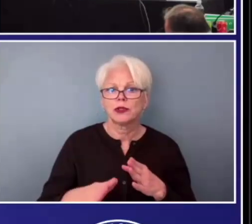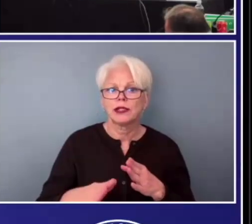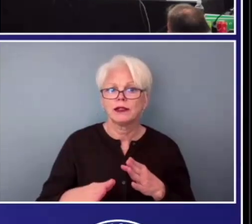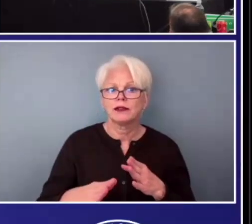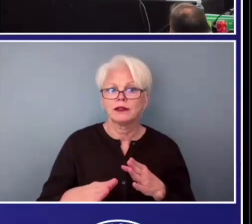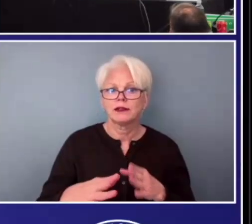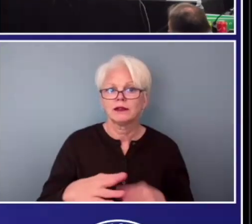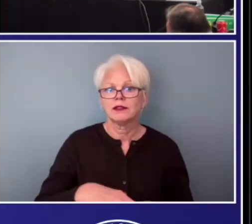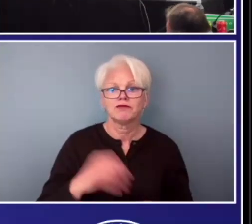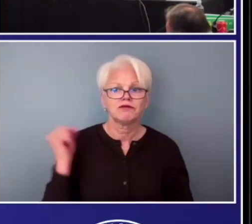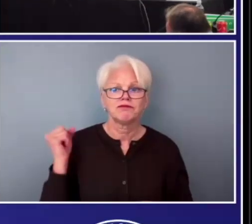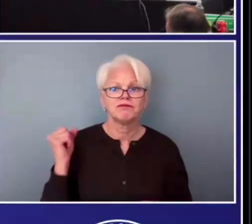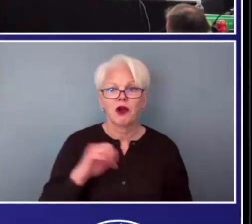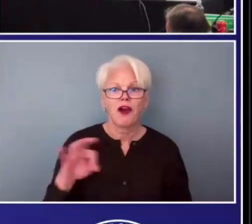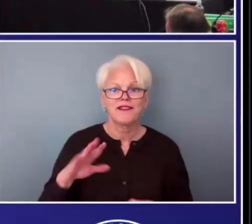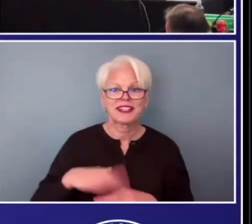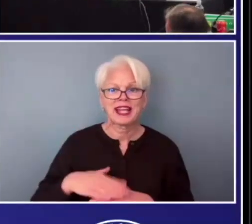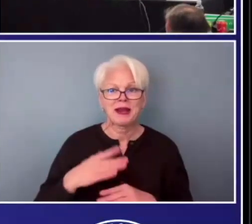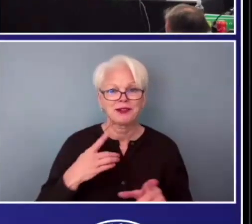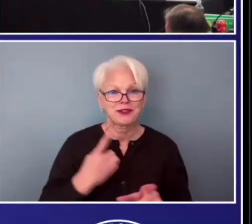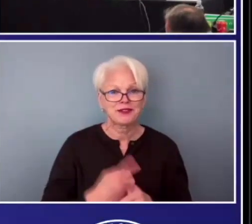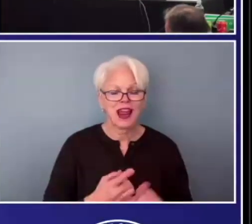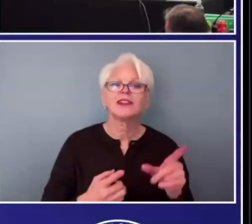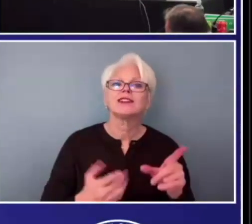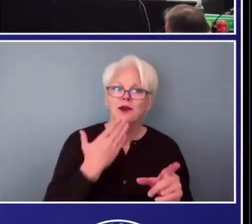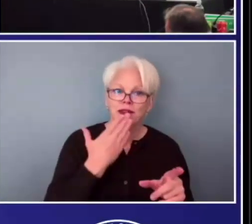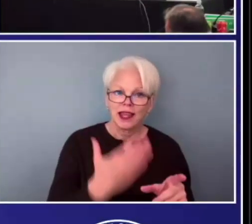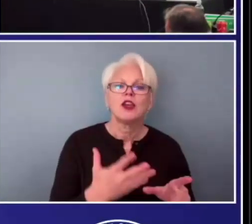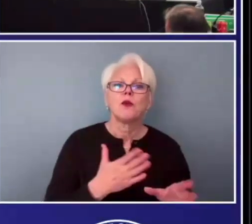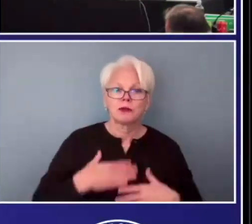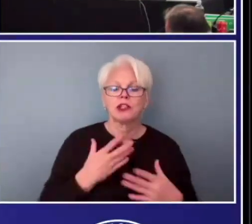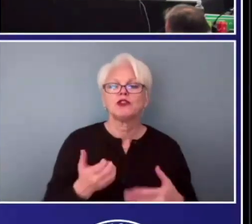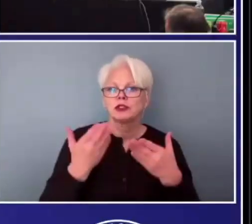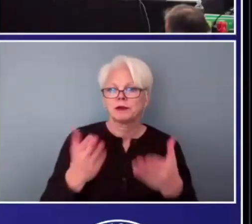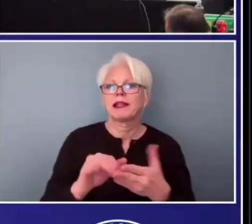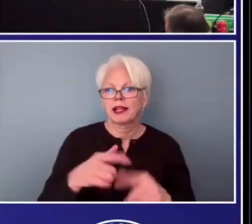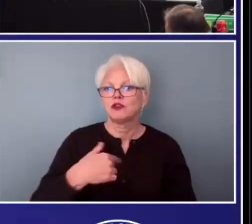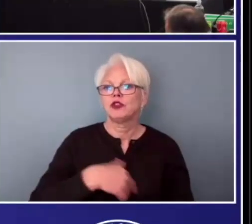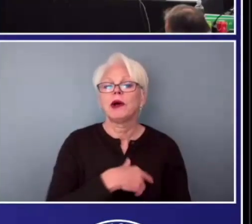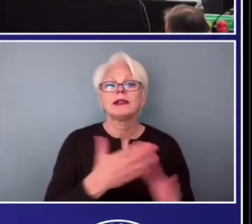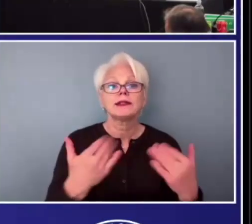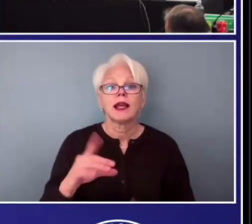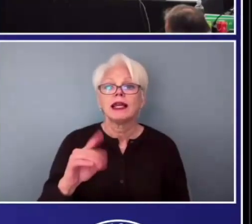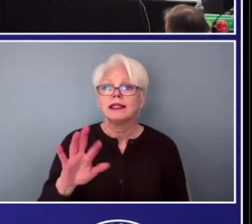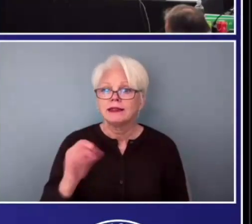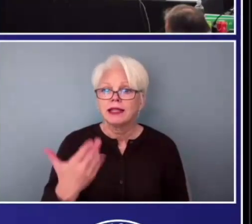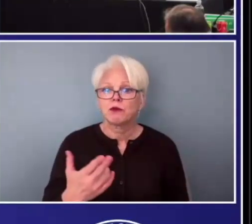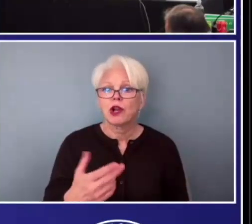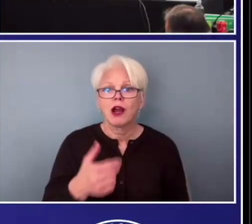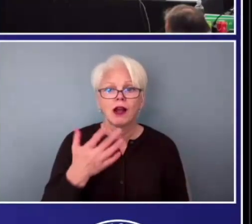Correct? So, thank you. We do appreciate you submitting that to us. Deborah, you get a gold star because we